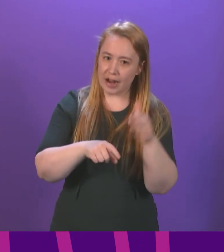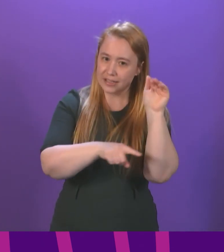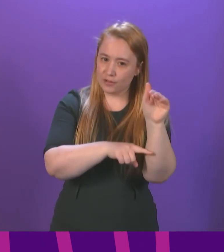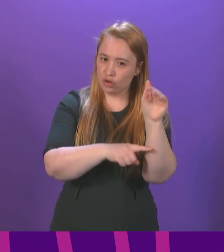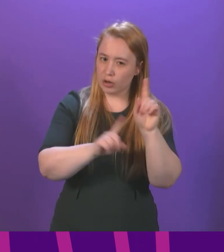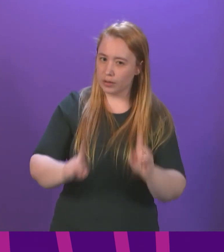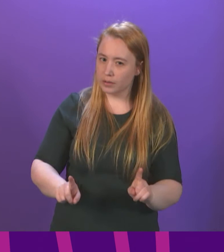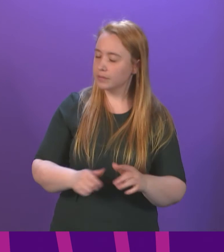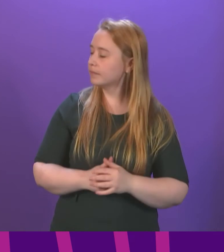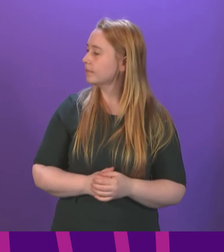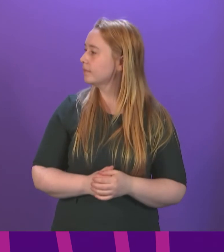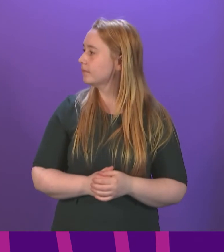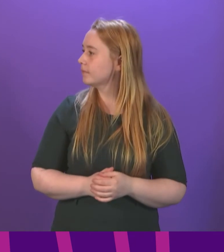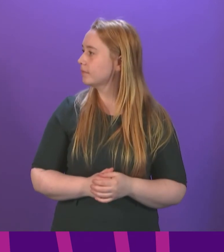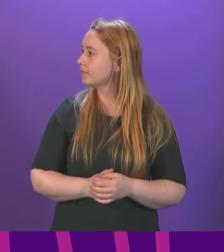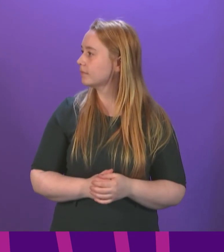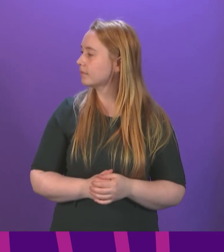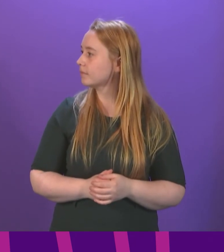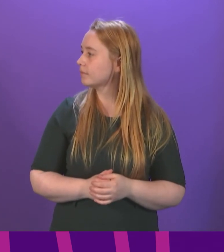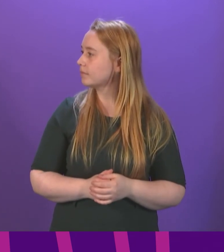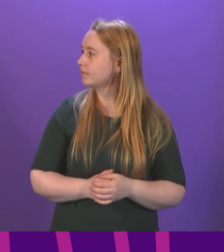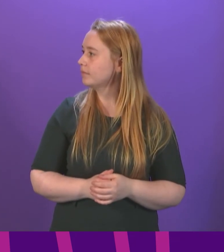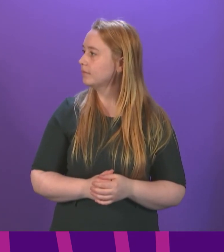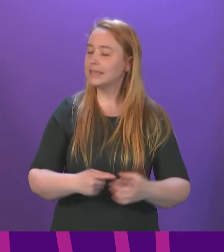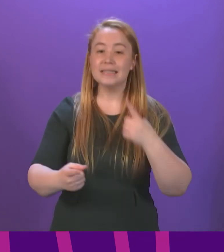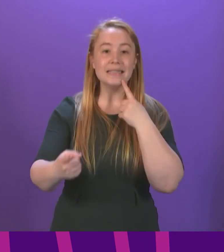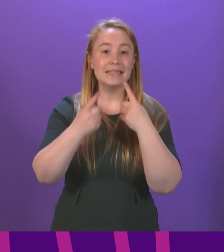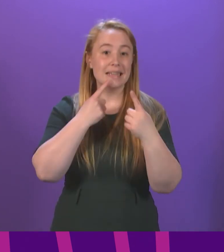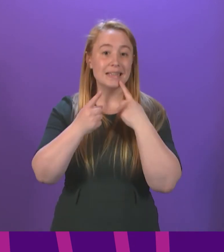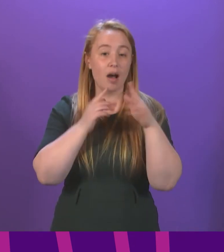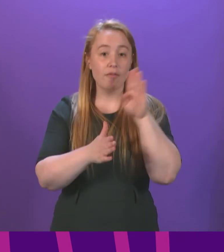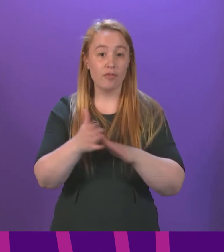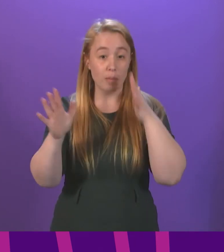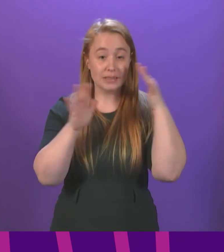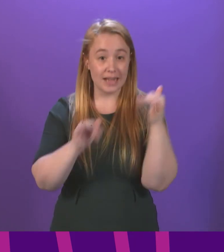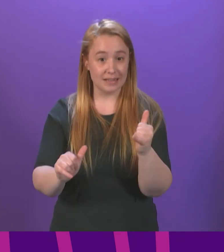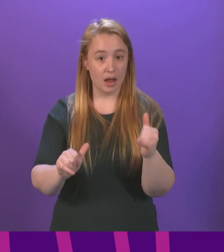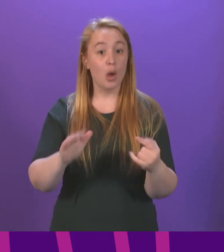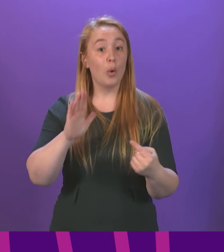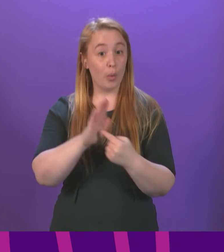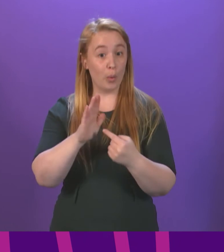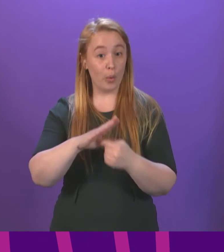Mairi Gougeon: Data on testing is absolutely vital and will